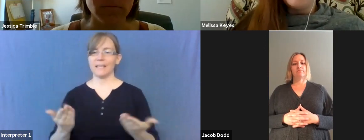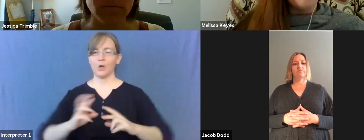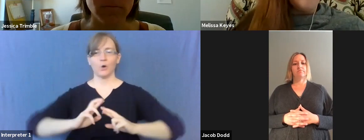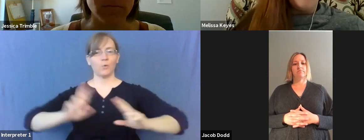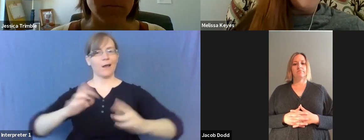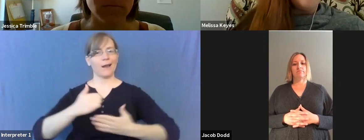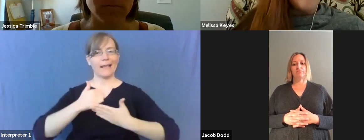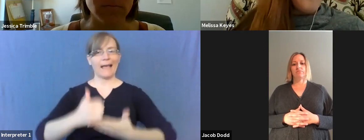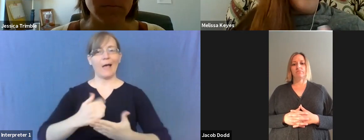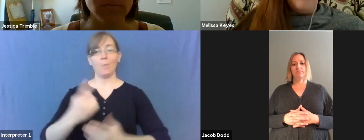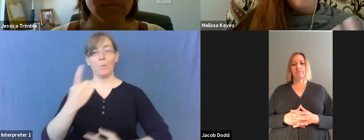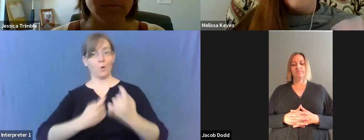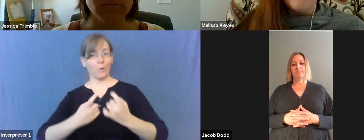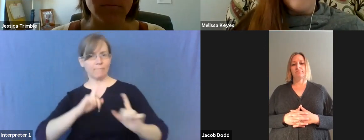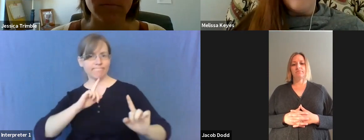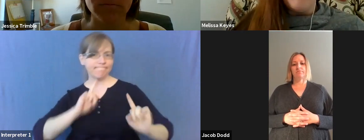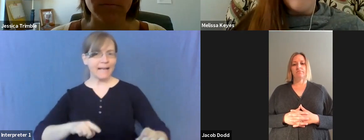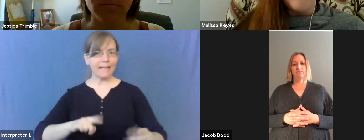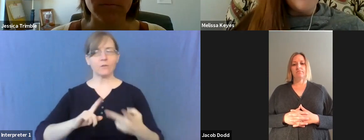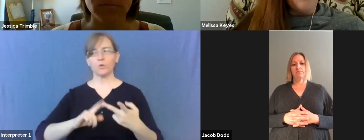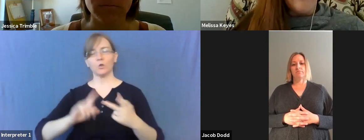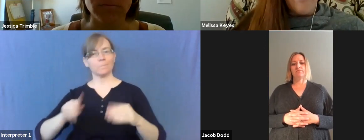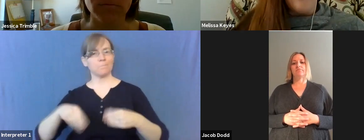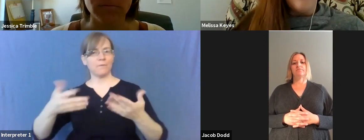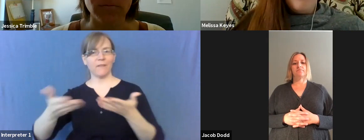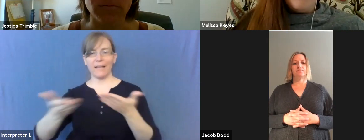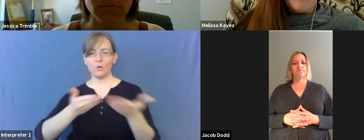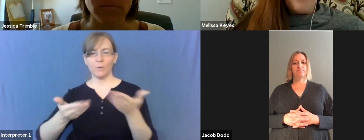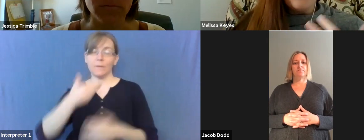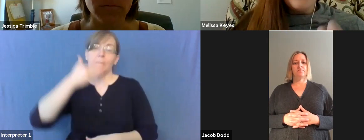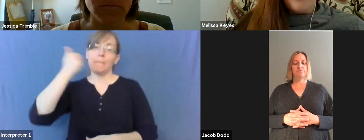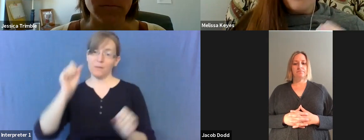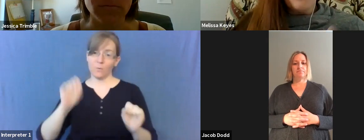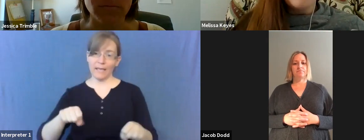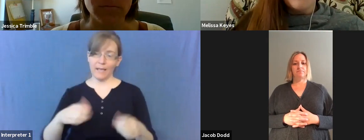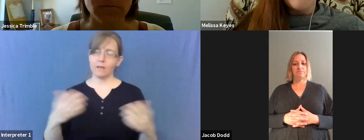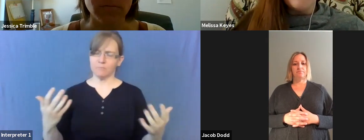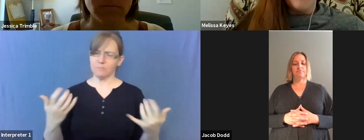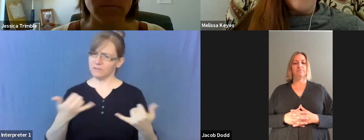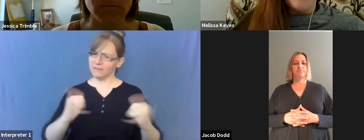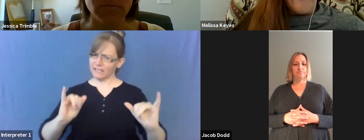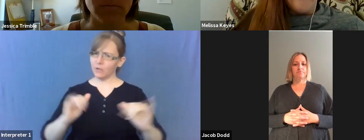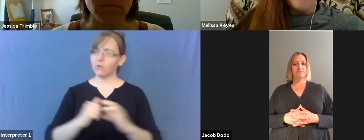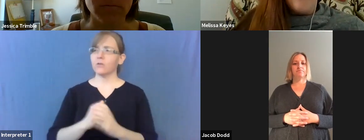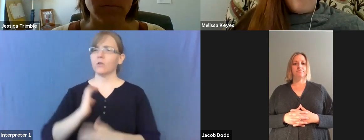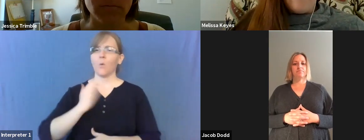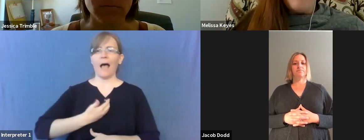to provide services that to the best extent that we can. So our core services aren't going to change,